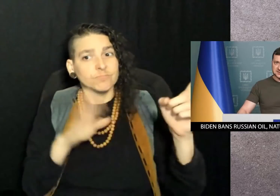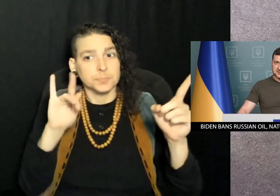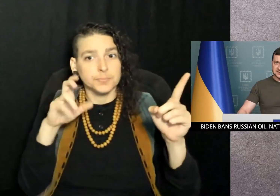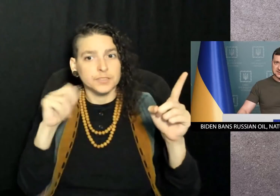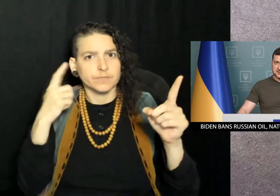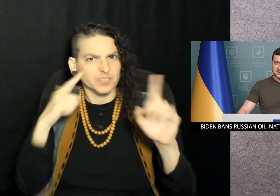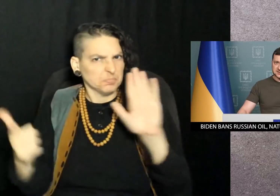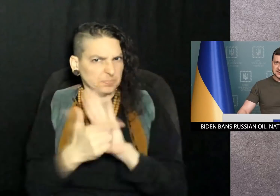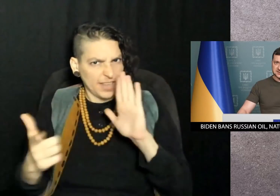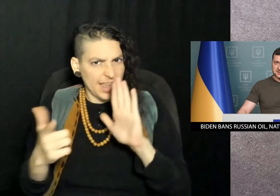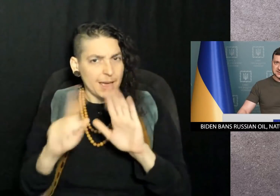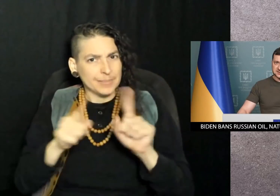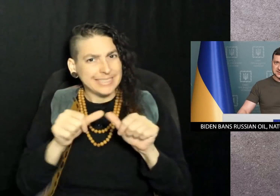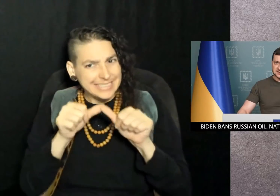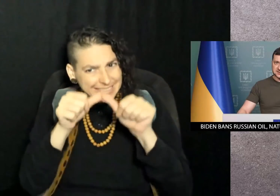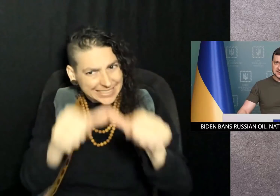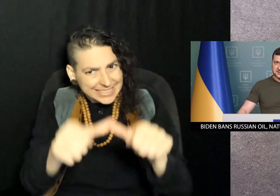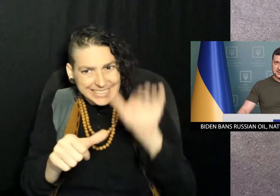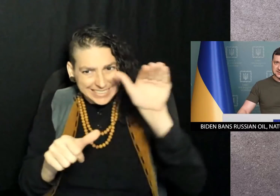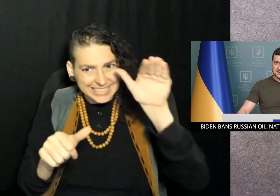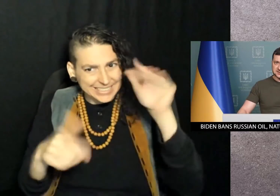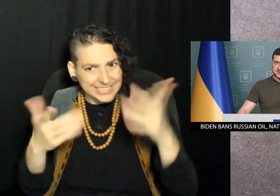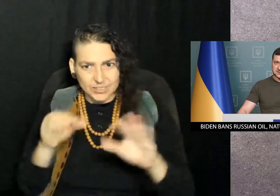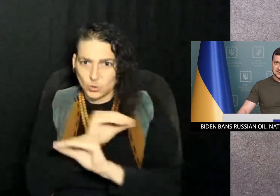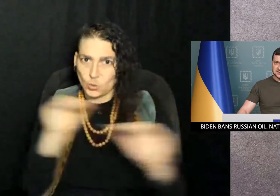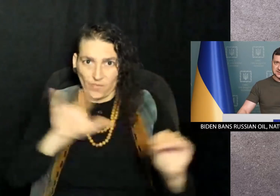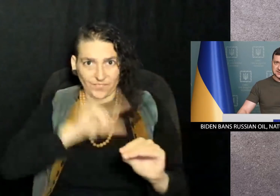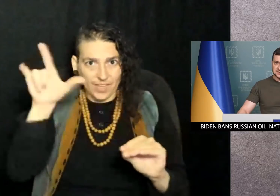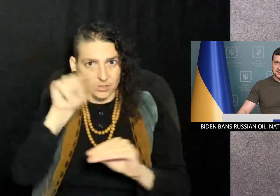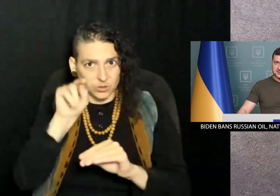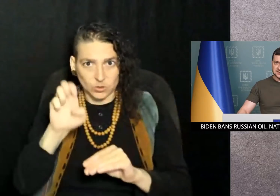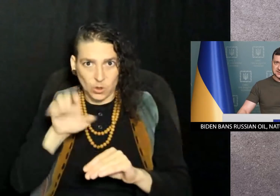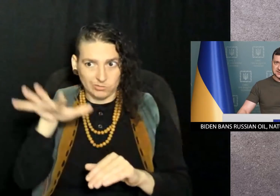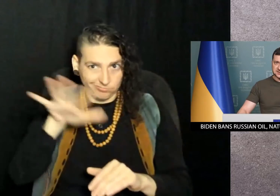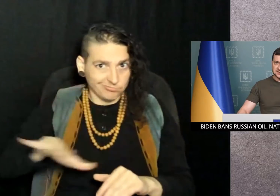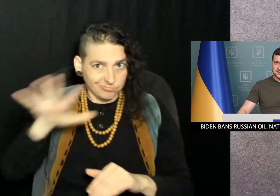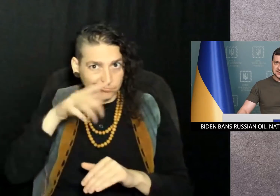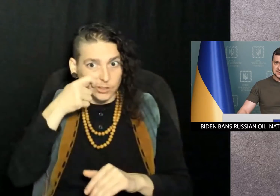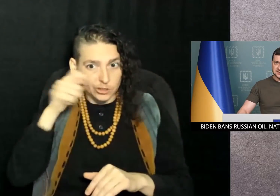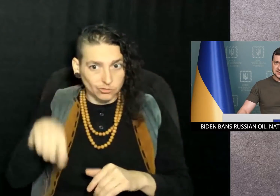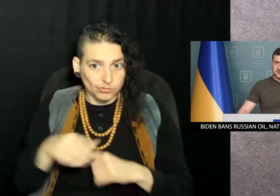thanked Biden for the ban but continued to push for a no-fly zone over Ukraine